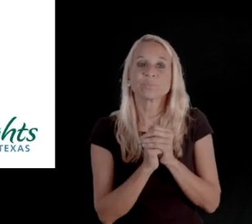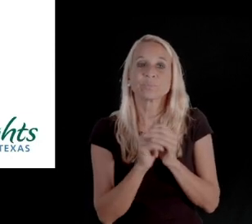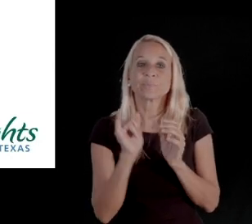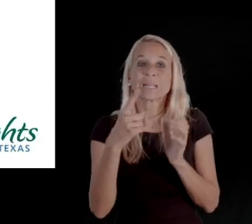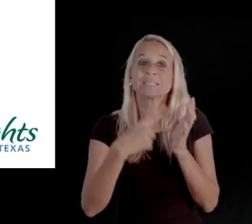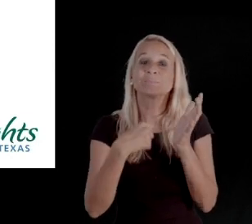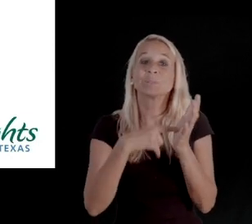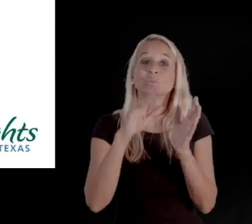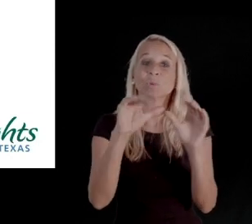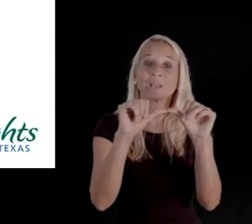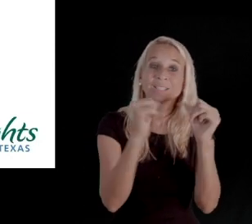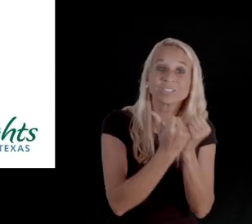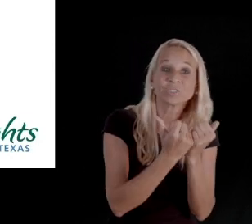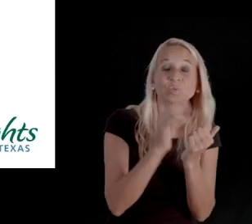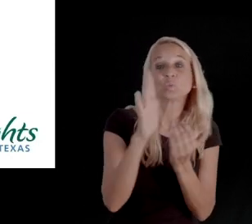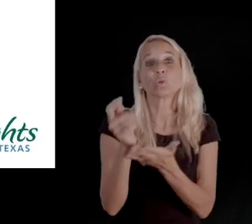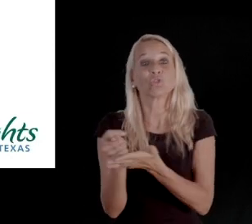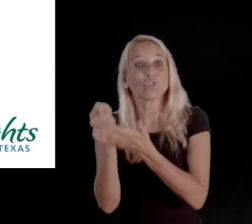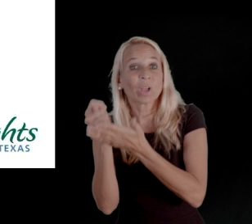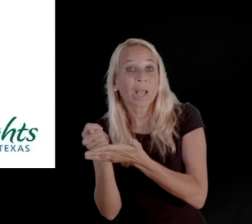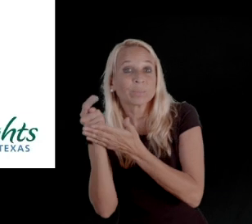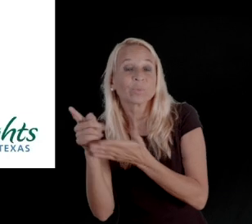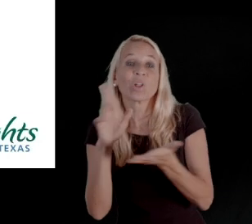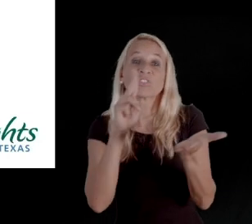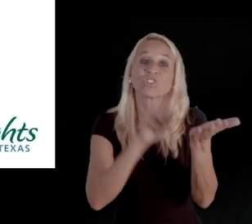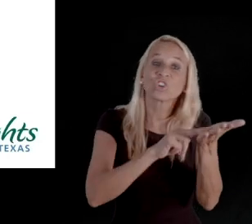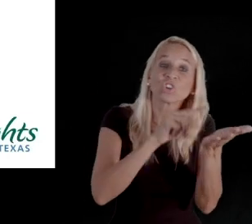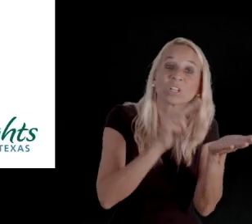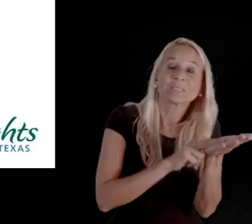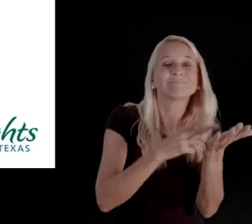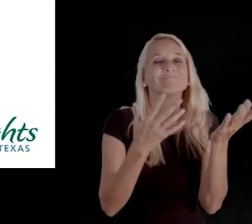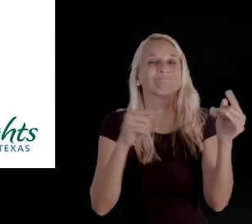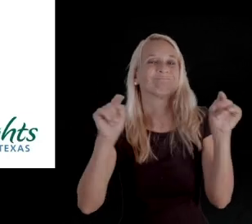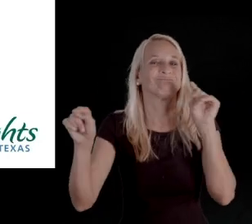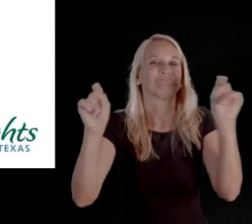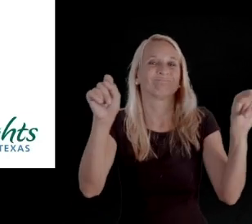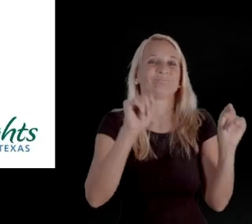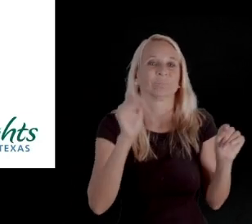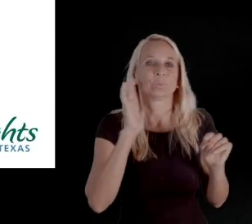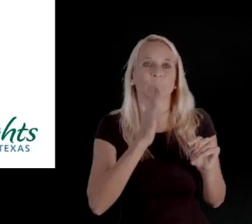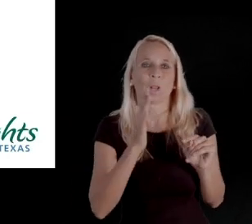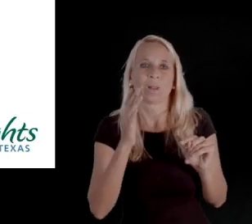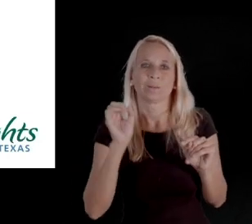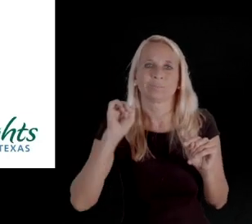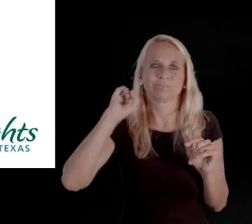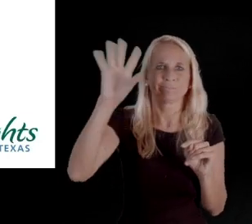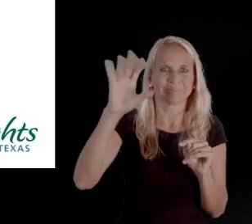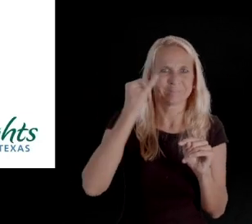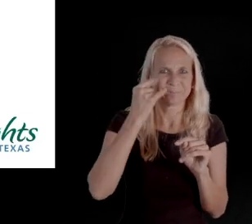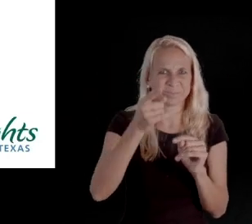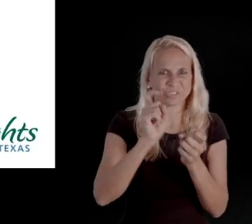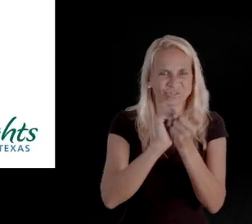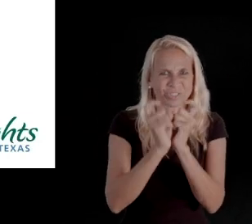so sometimes your agency, your therapy agency, your nursing agency, they'll submit when there's changes in your condition